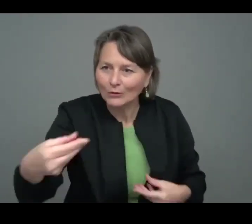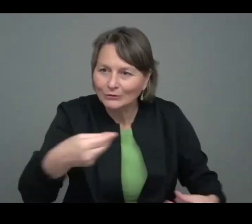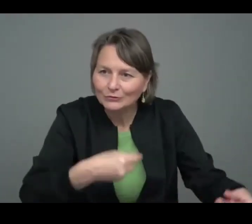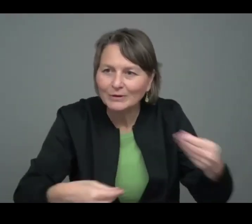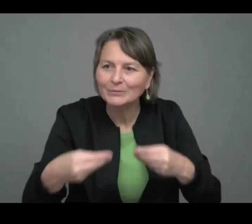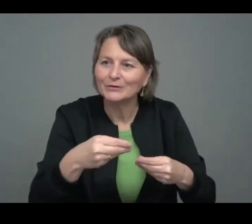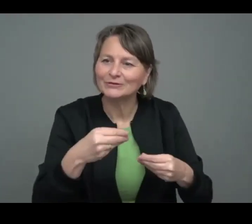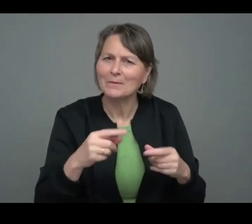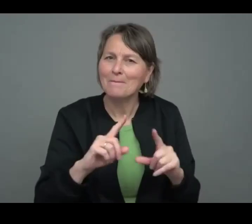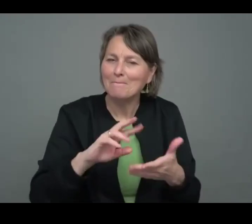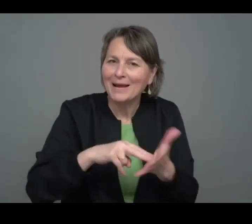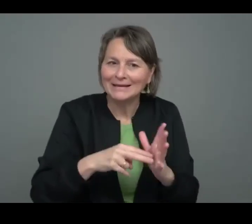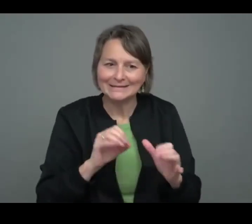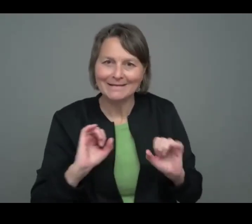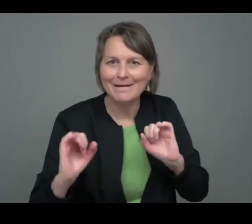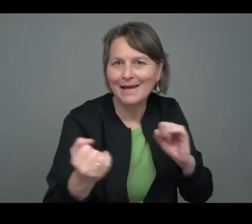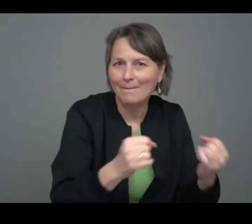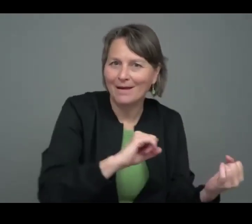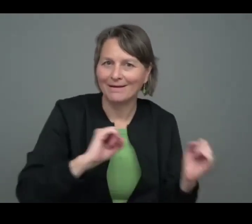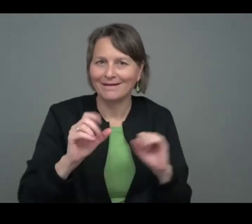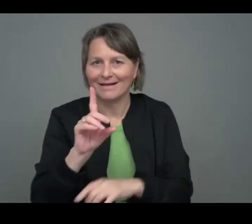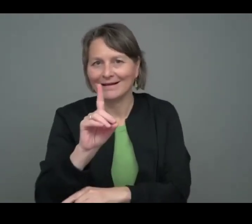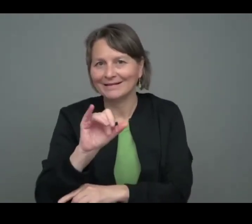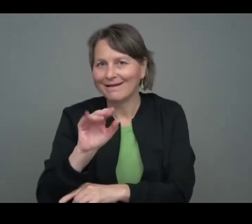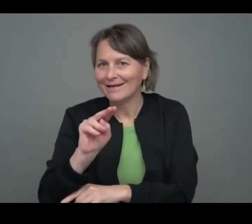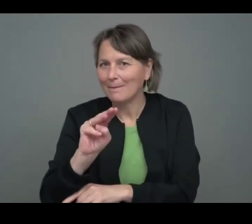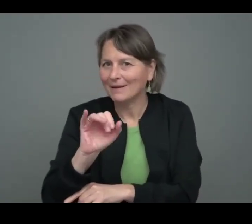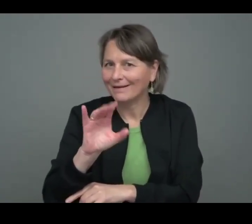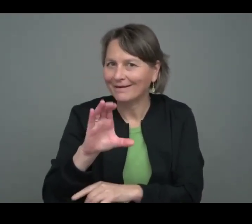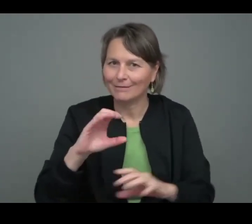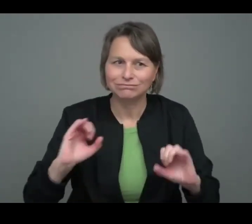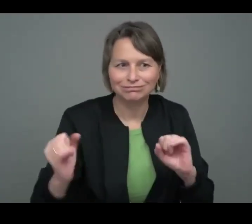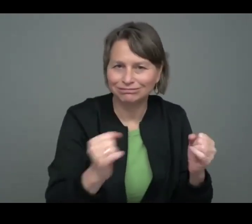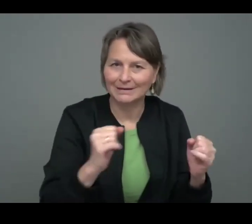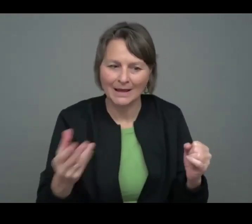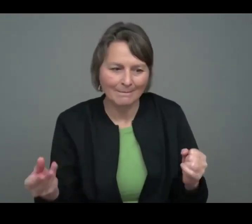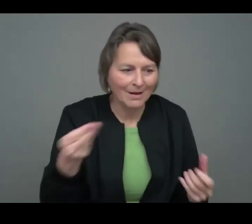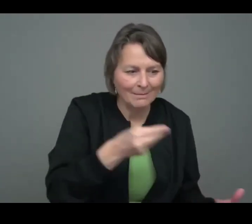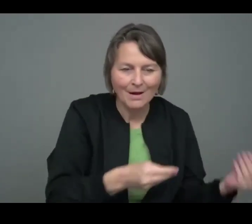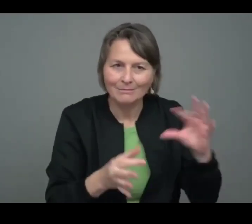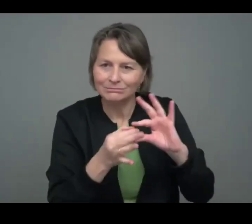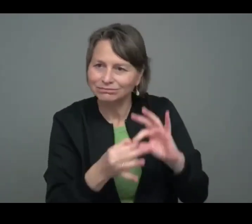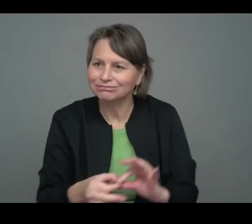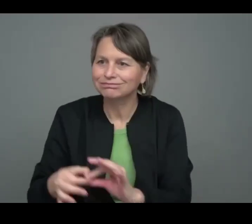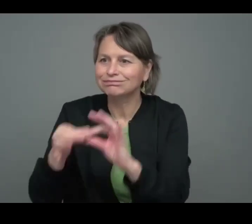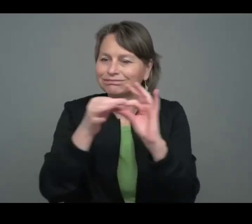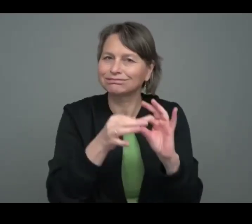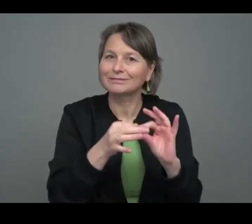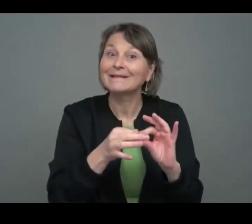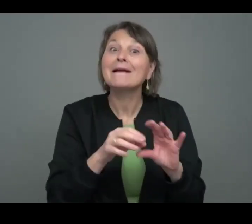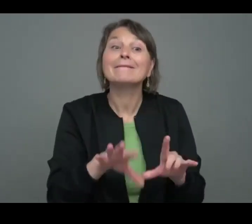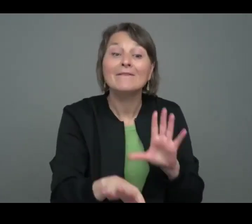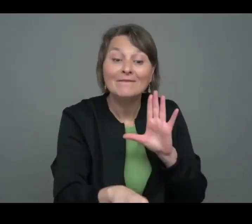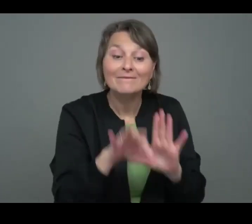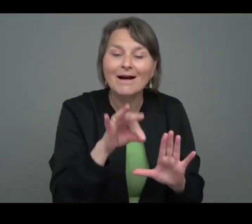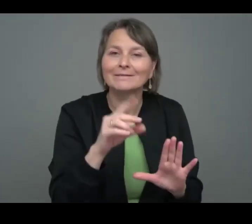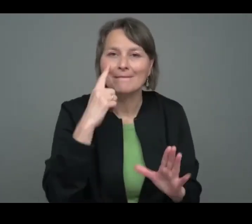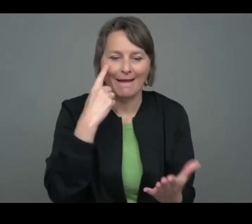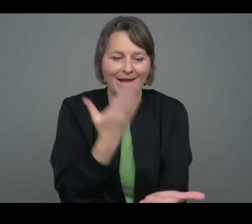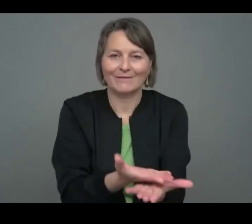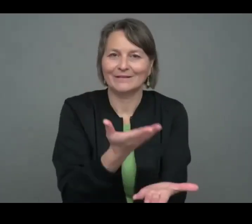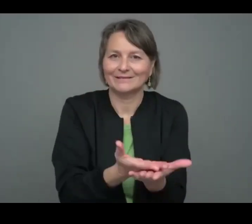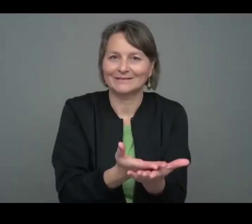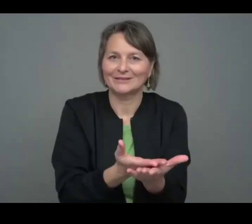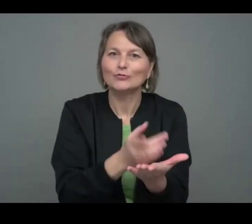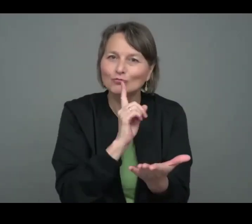then collaborate. Find others to support and Also keep in mind research is dynamic. might